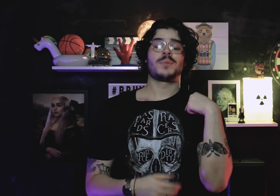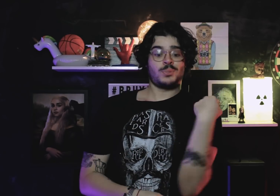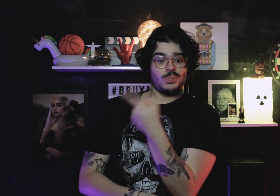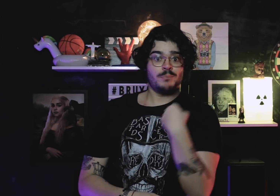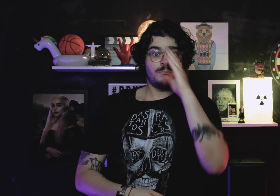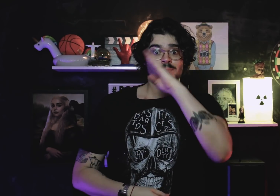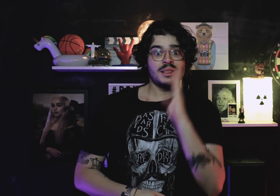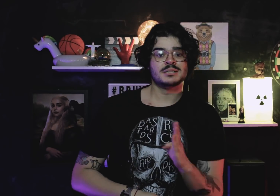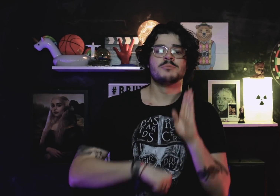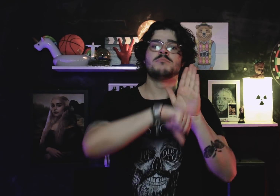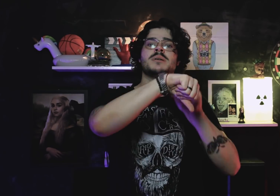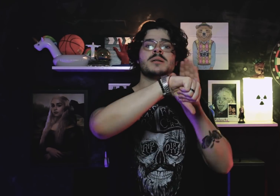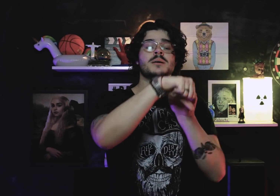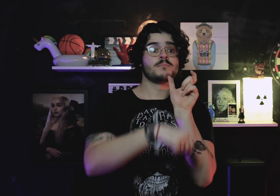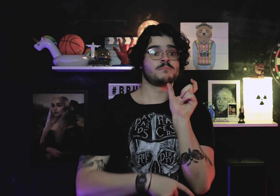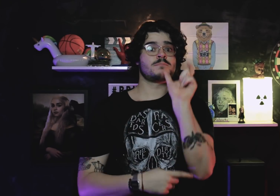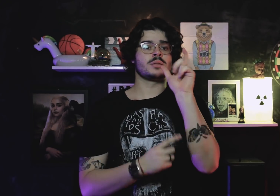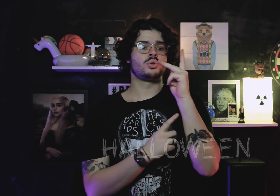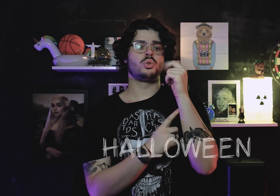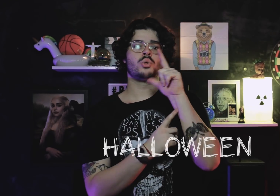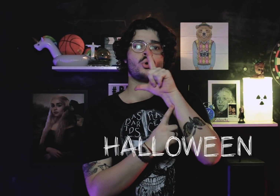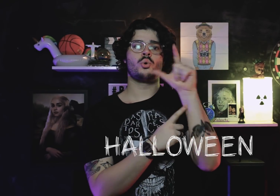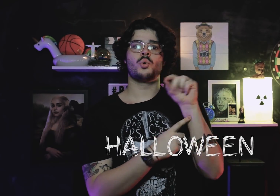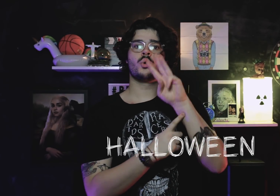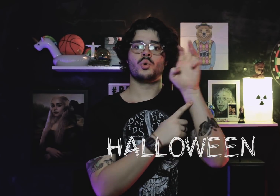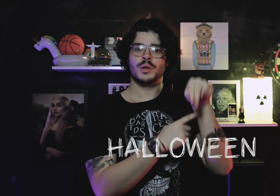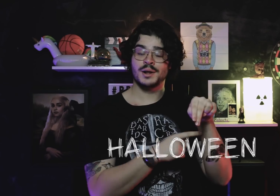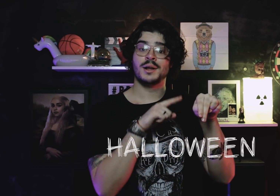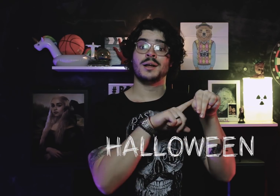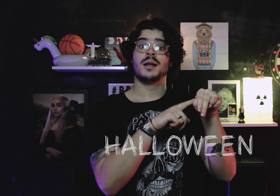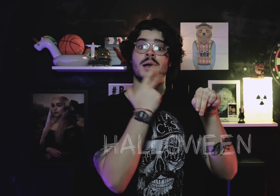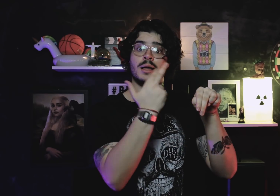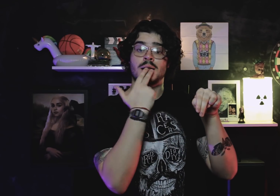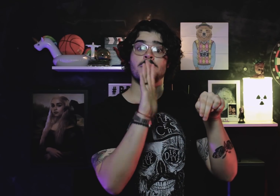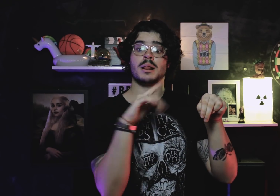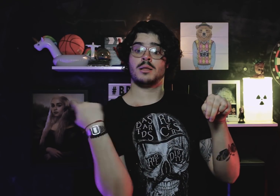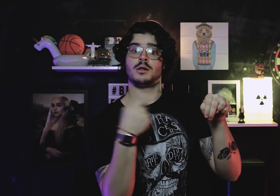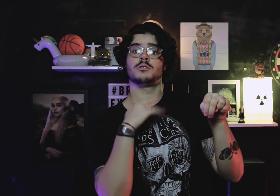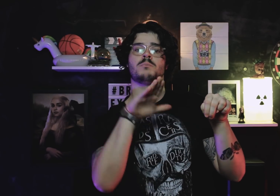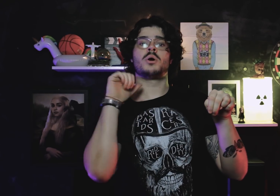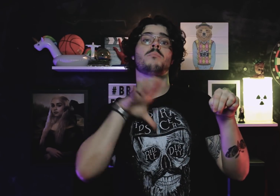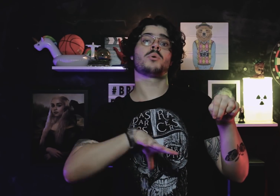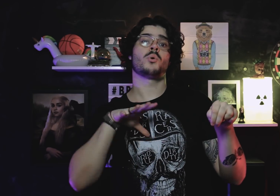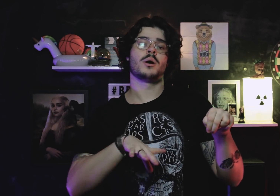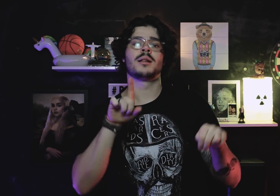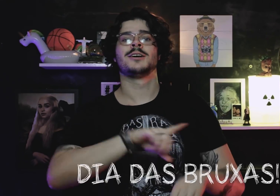So we adapted the English term Halloween, to: